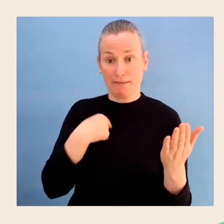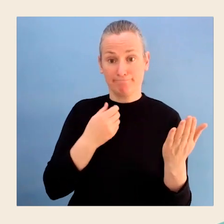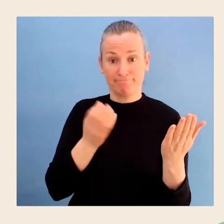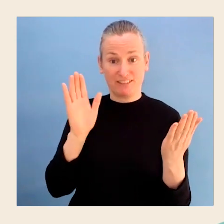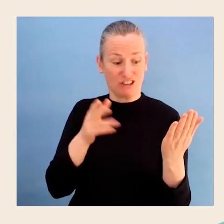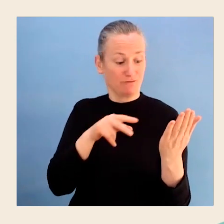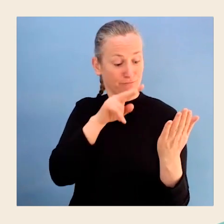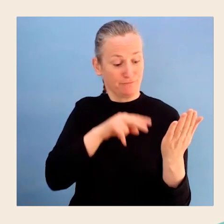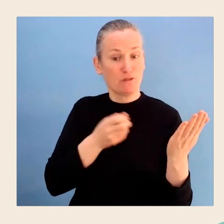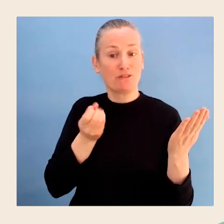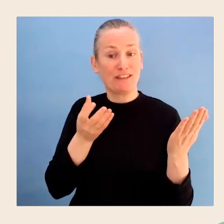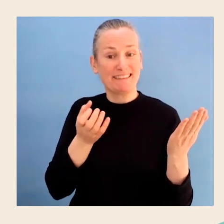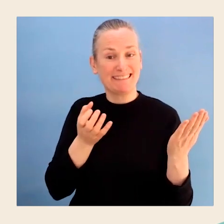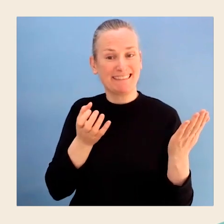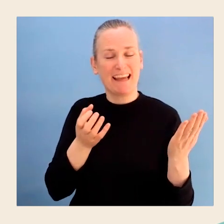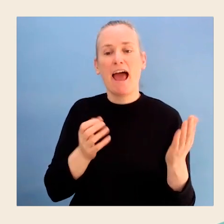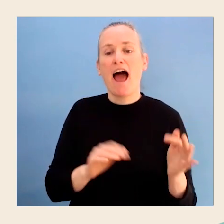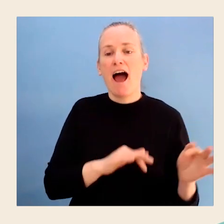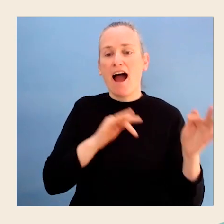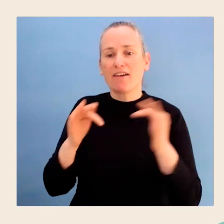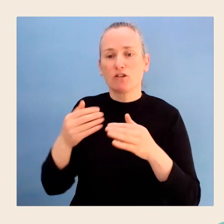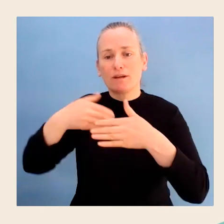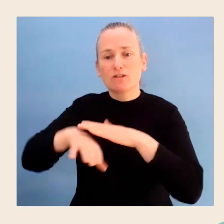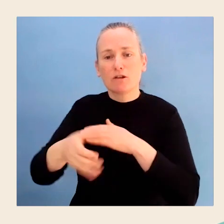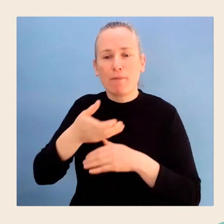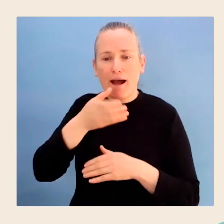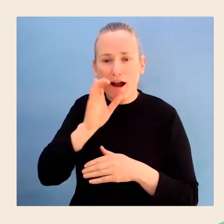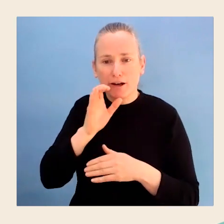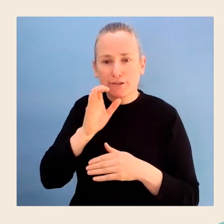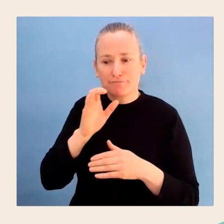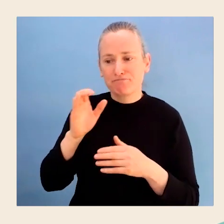And afterwards in the bar, we found a conversation